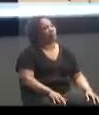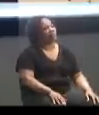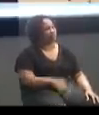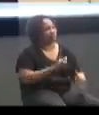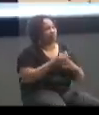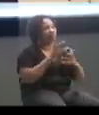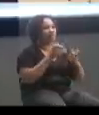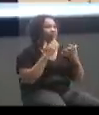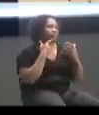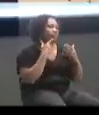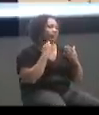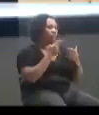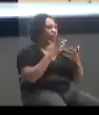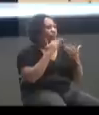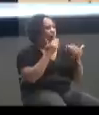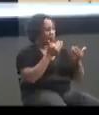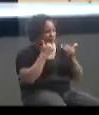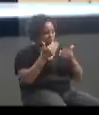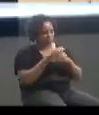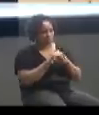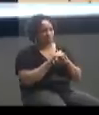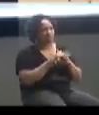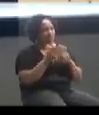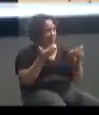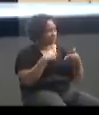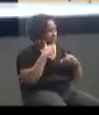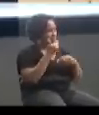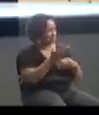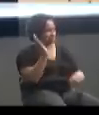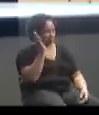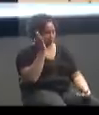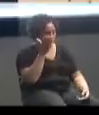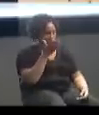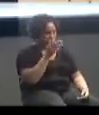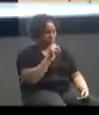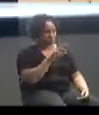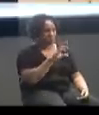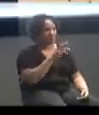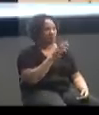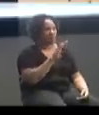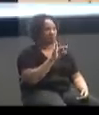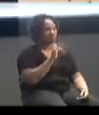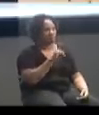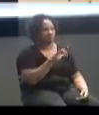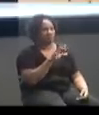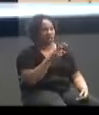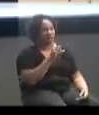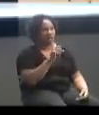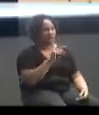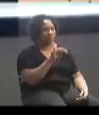WITH THAT, I'D LIKE TO SAY THANK YOU AND INTRODUCE OUR NEXT SPEAKER, MR. BILL HOSKIN.